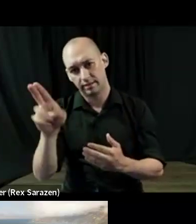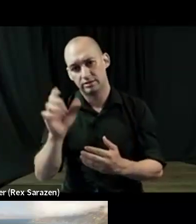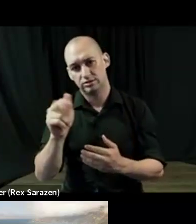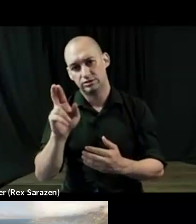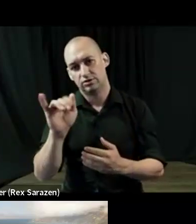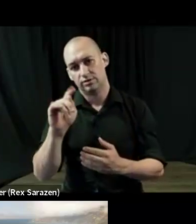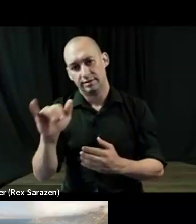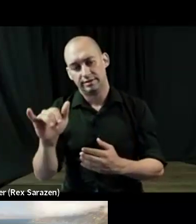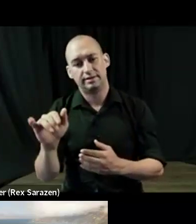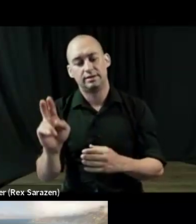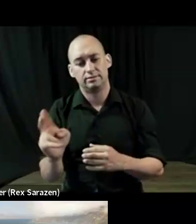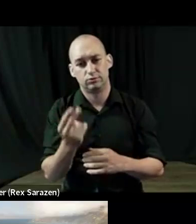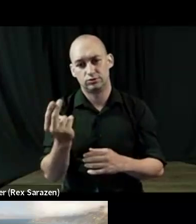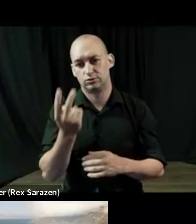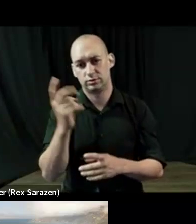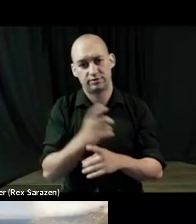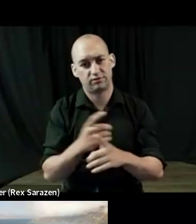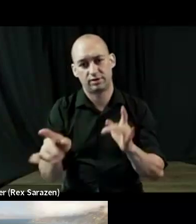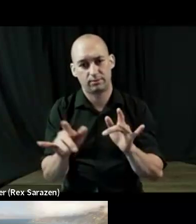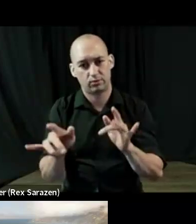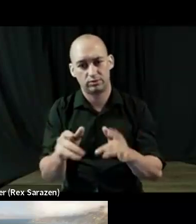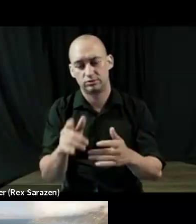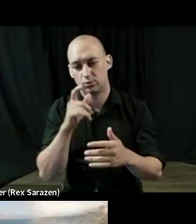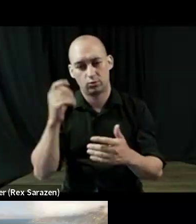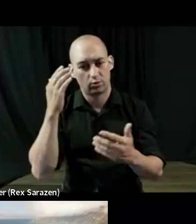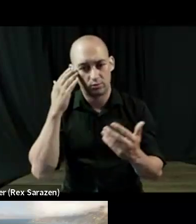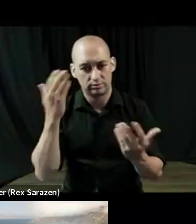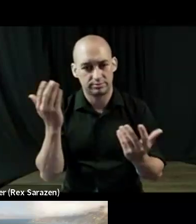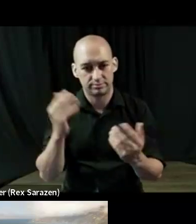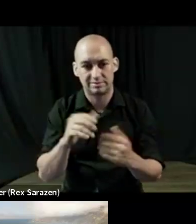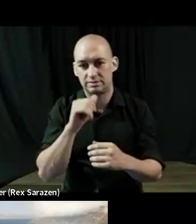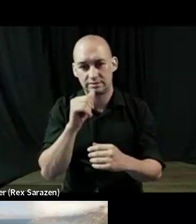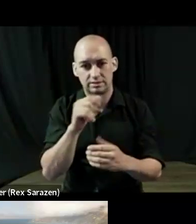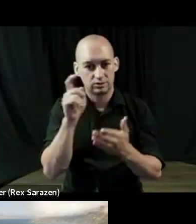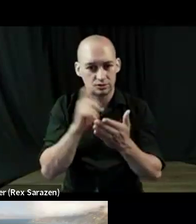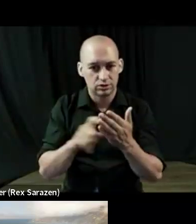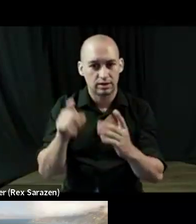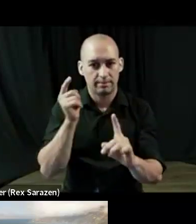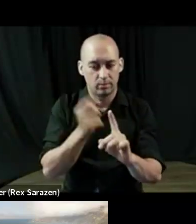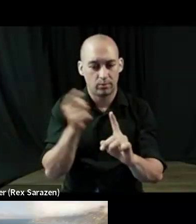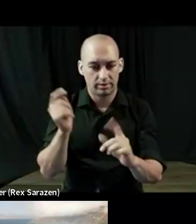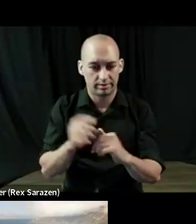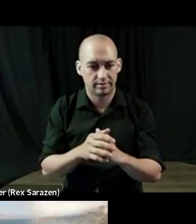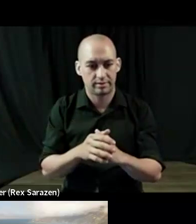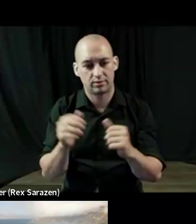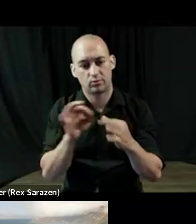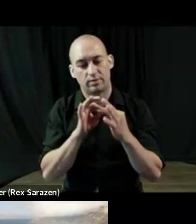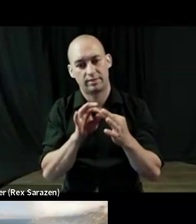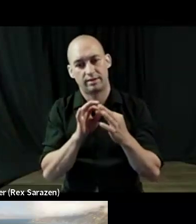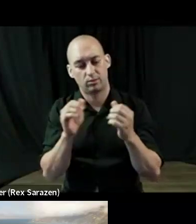computers and then who knows what goes on? There's no checkpoint as far as watching where our devices